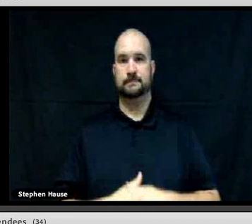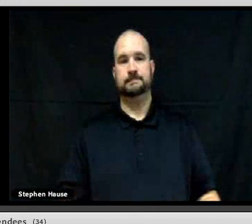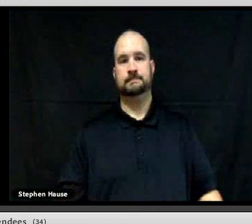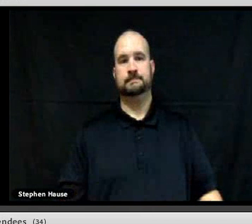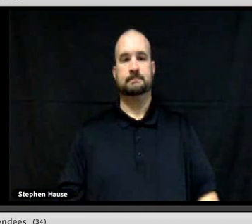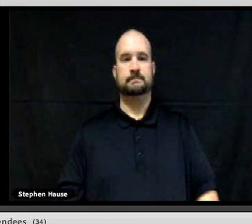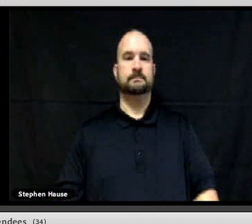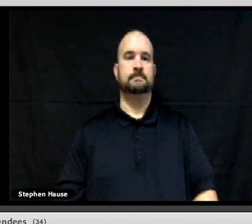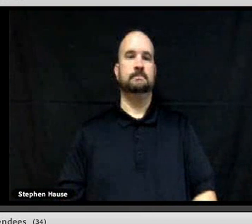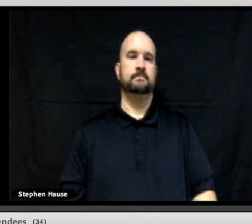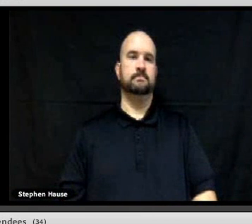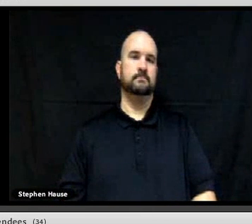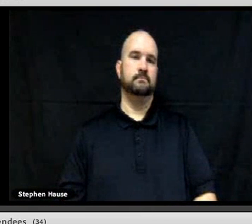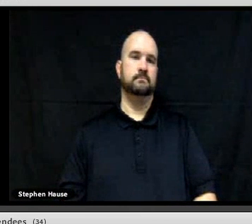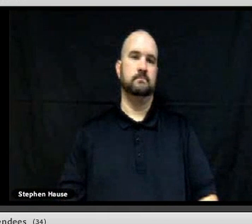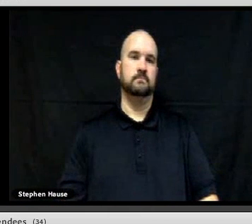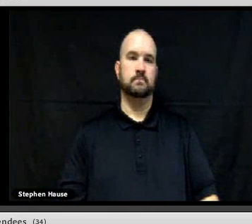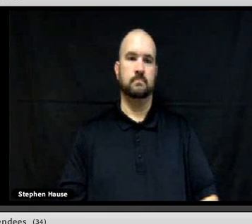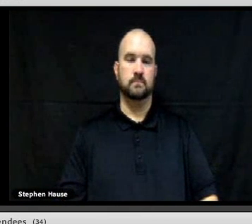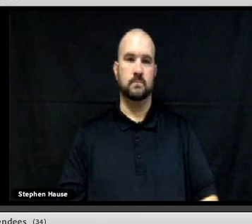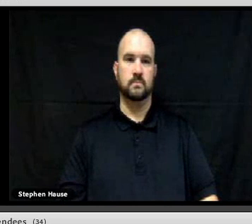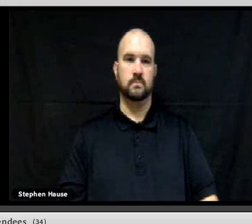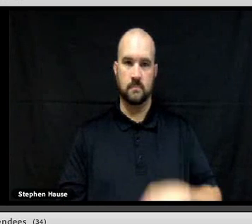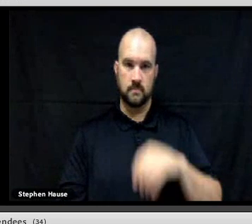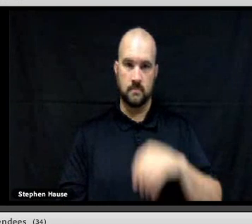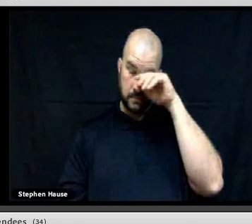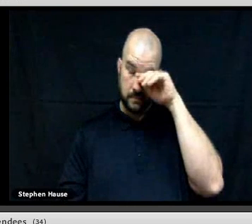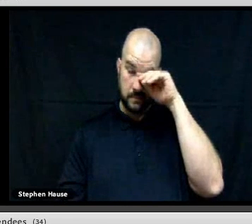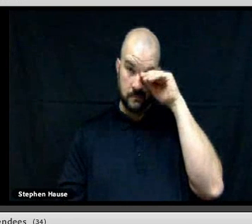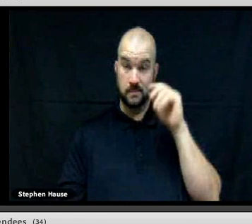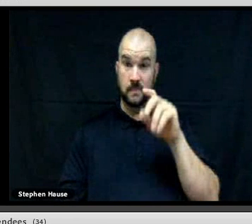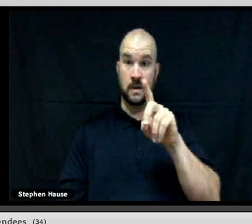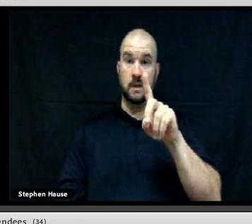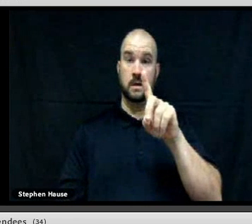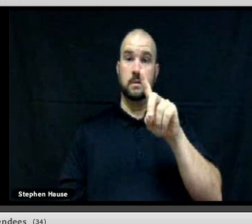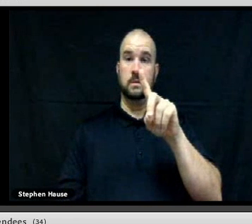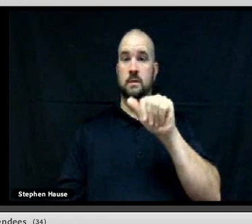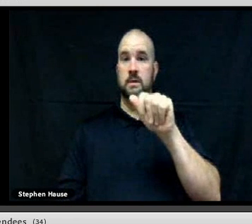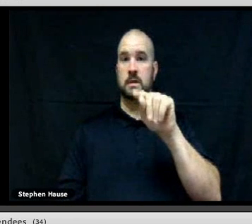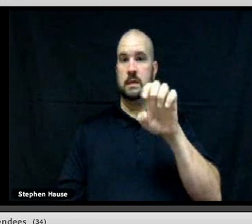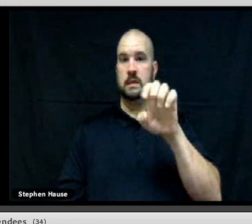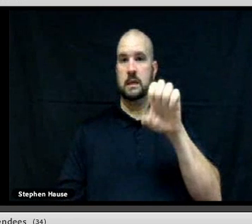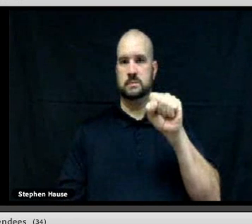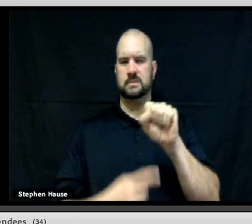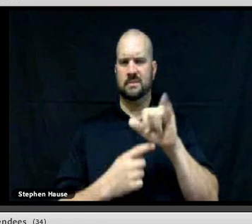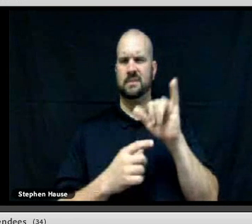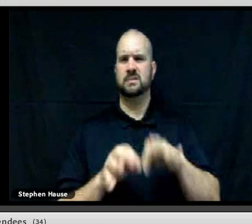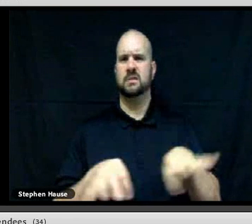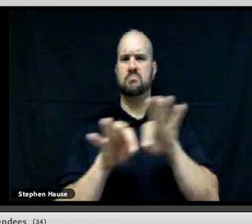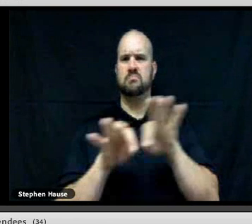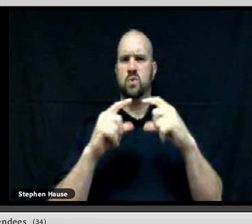Dates is another really important field to take into consideration. Um, dates allow for, uh,